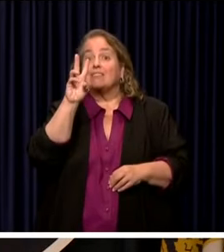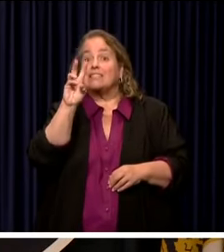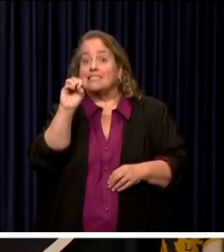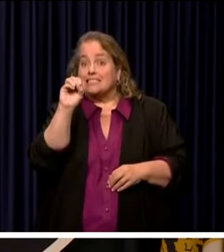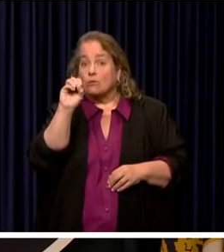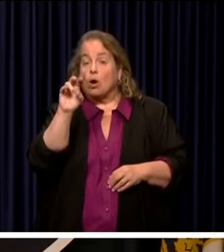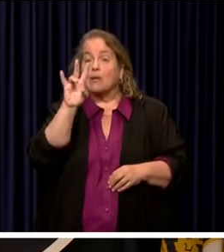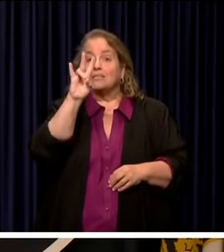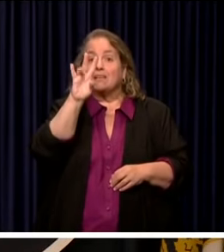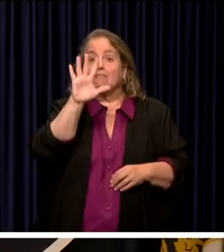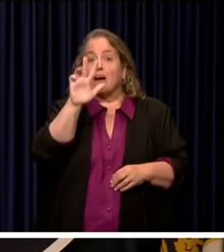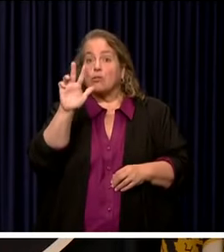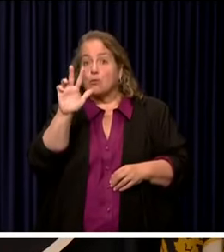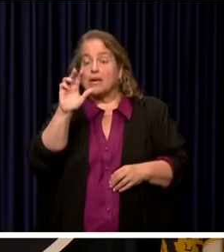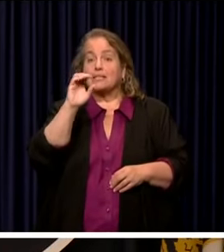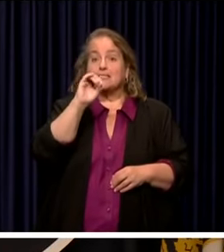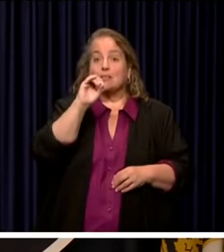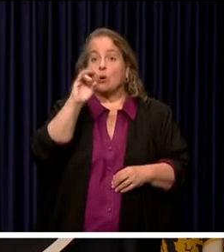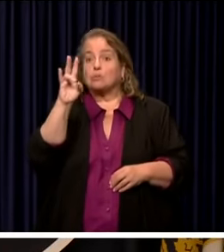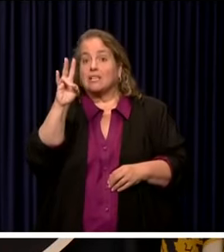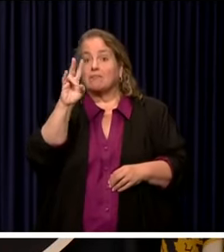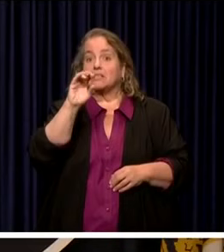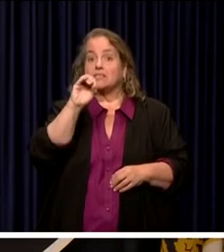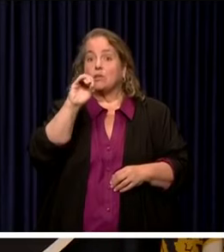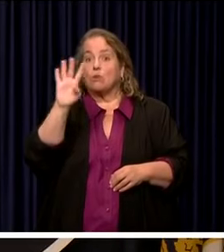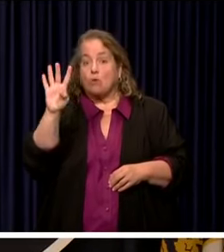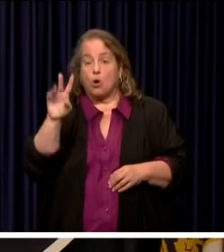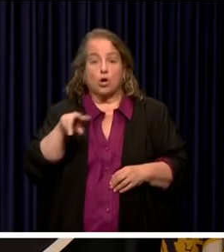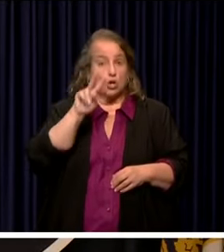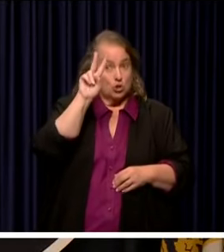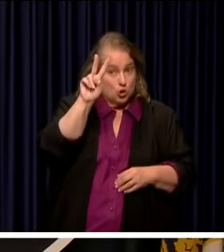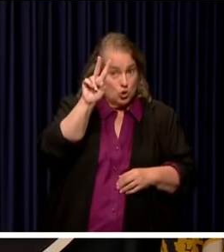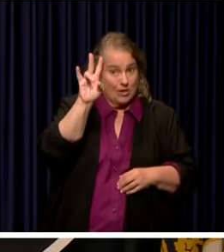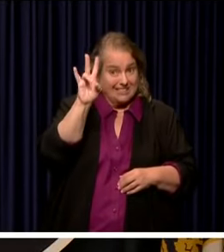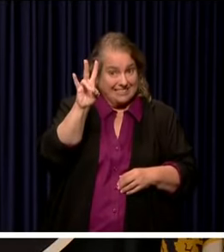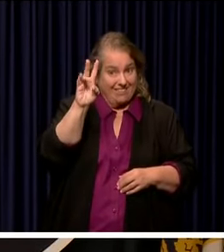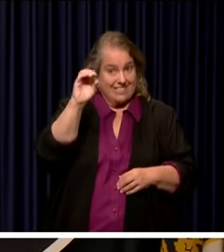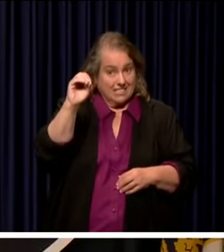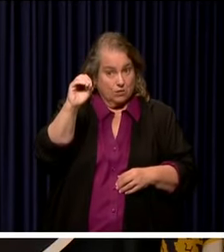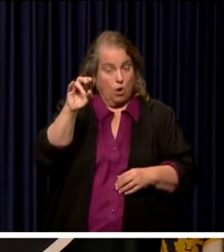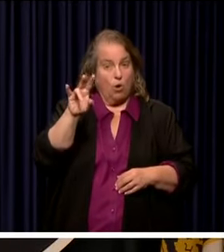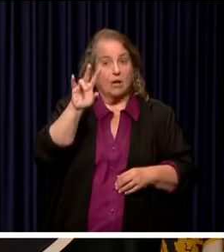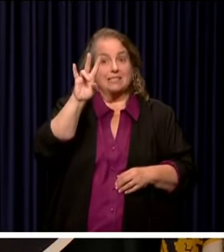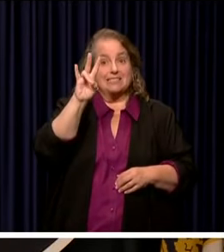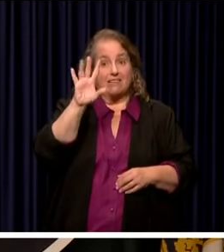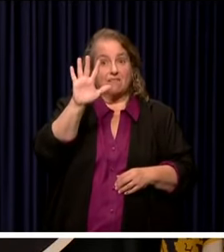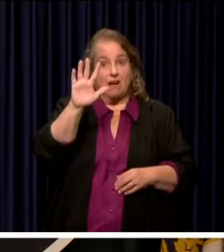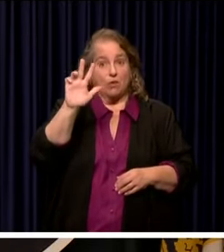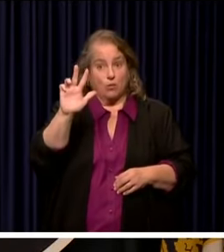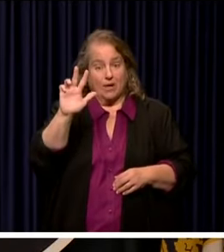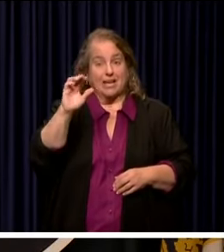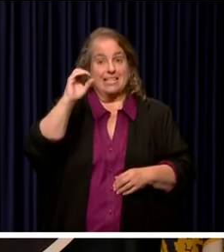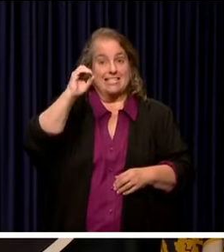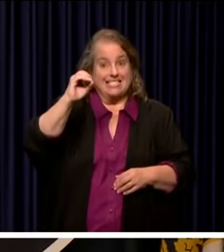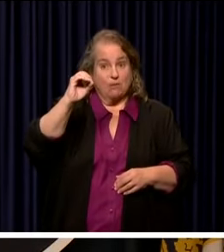NEIGHBORING HEALTH DEPARTMENTS INCLUDING THE PENNYROYAL DISTRICT HEALTH DEPARTMENT, TODD COUNTY HEALTH DEPARTMENT,